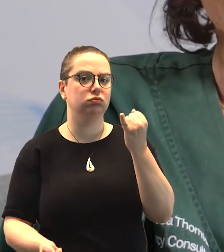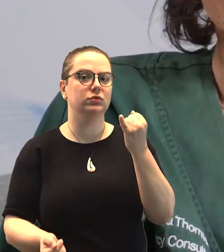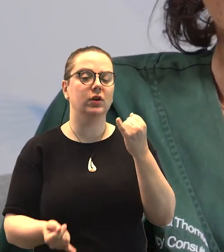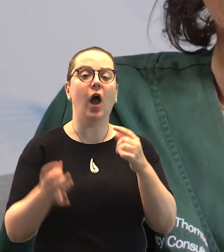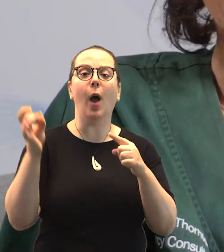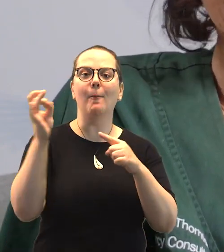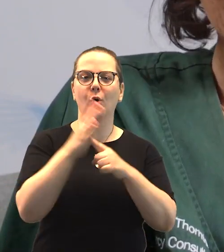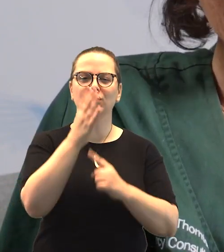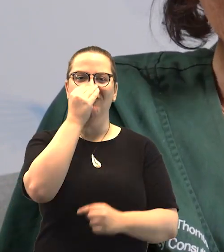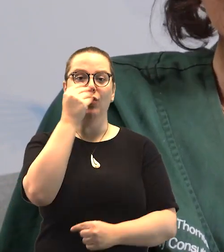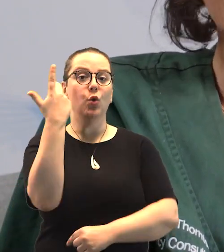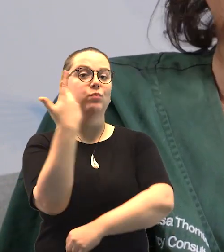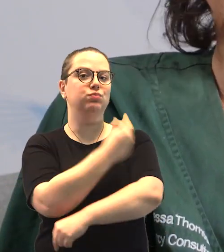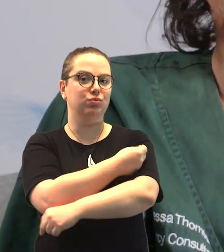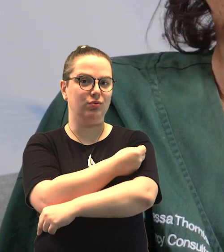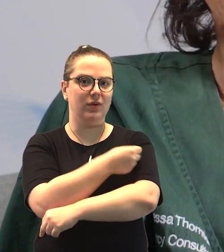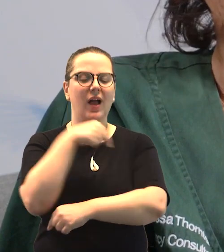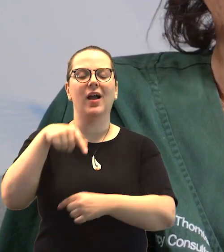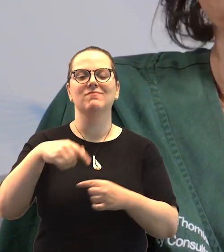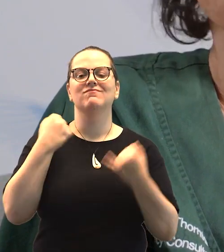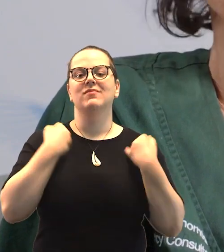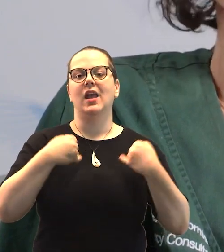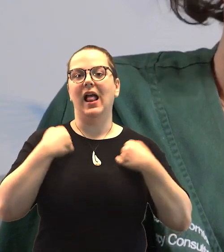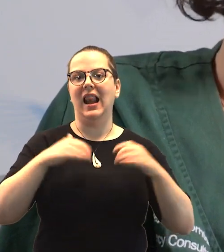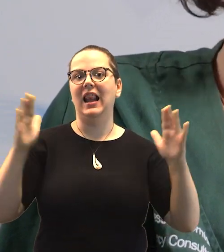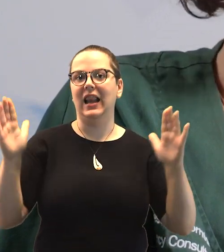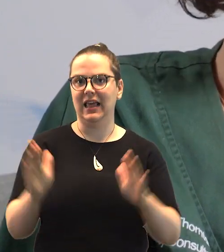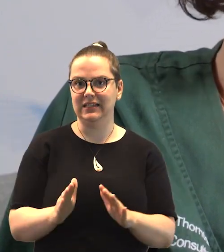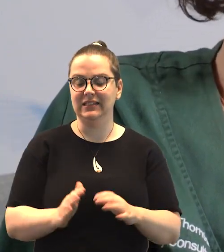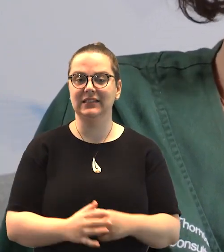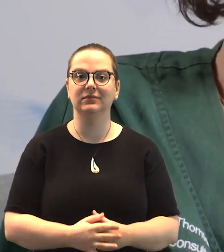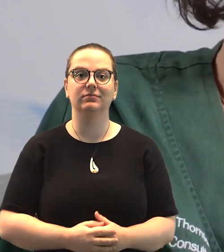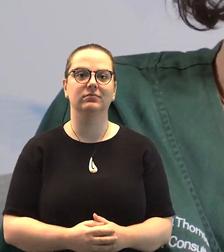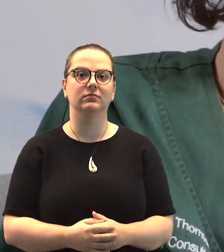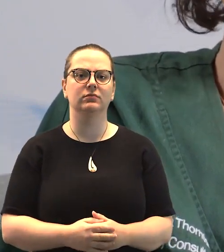to help prevent us getting very ill with the flu.